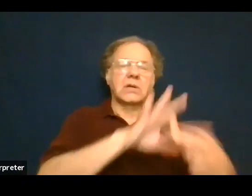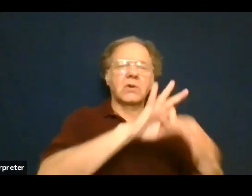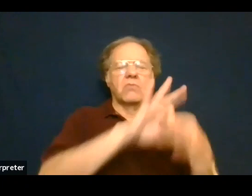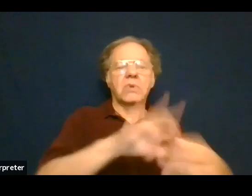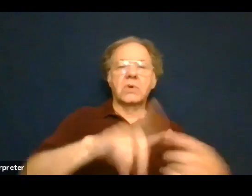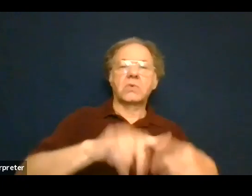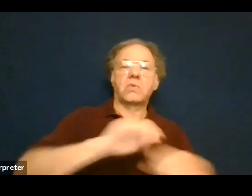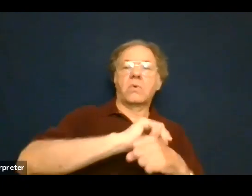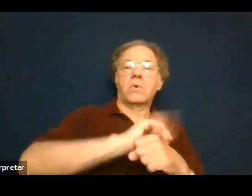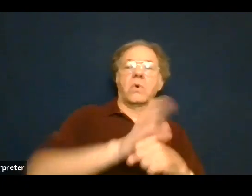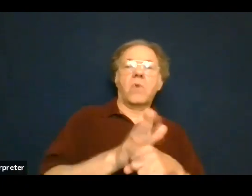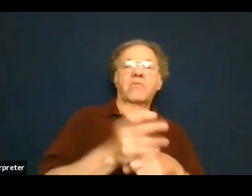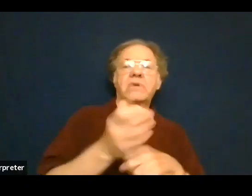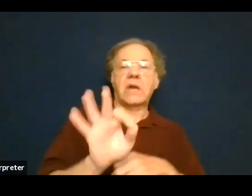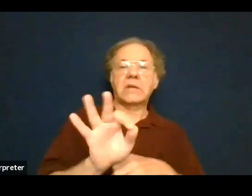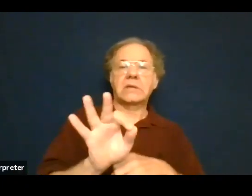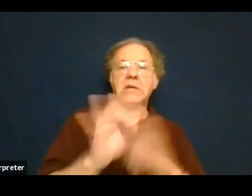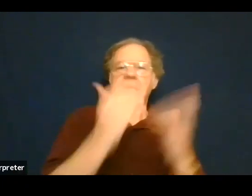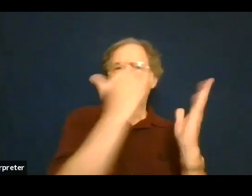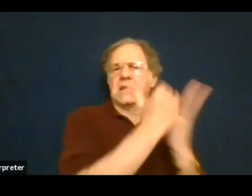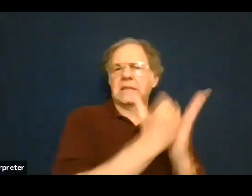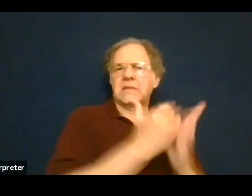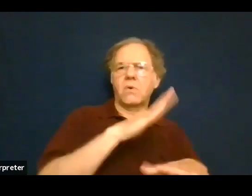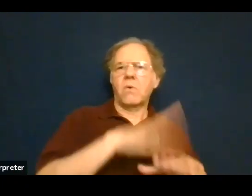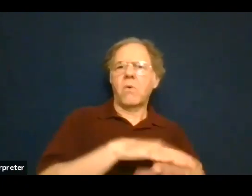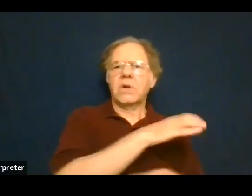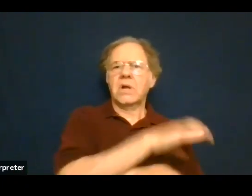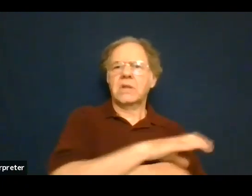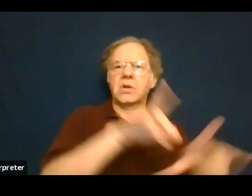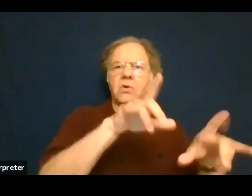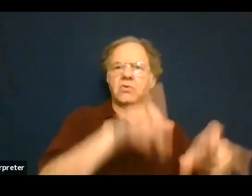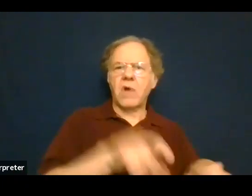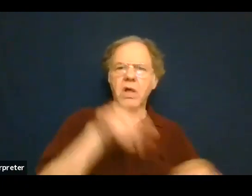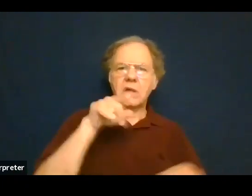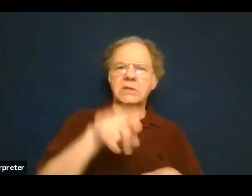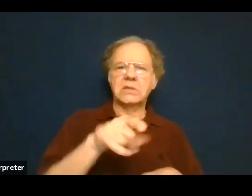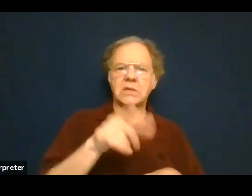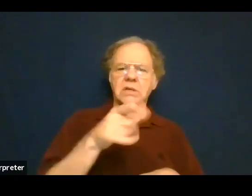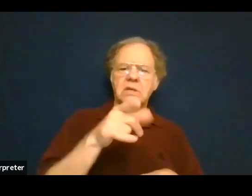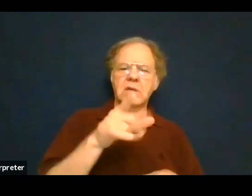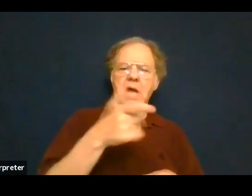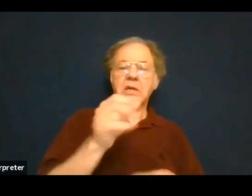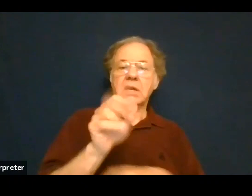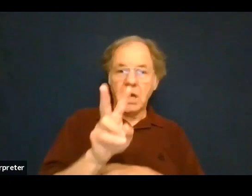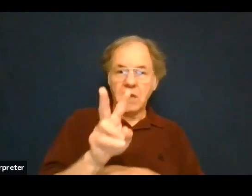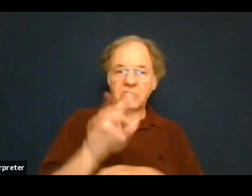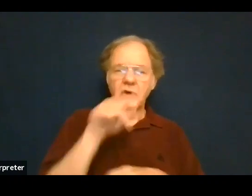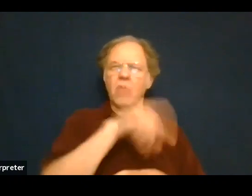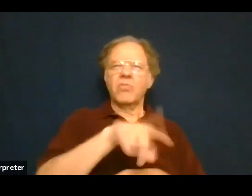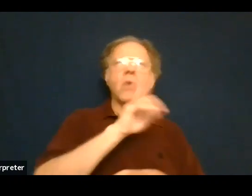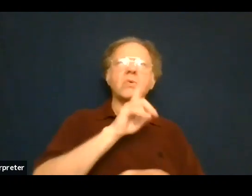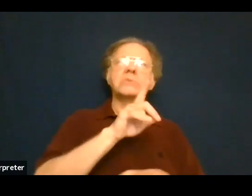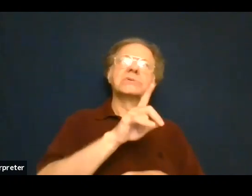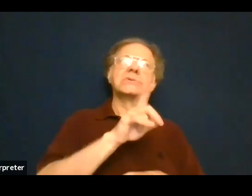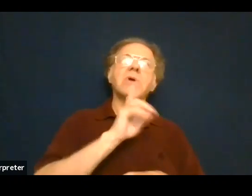listed on clinicaltrials.gov. Those are the clinical trials that get registered with NIH.